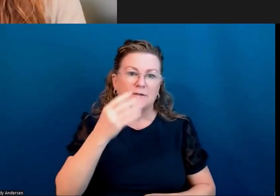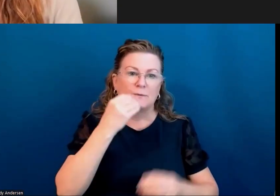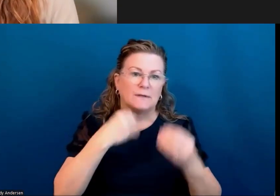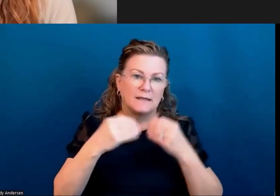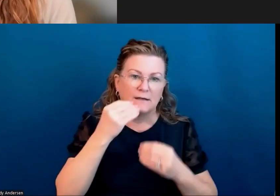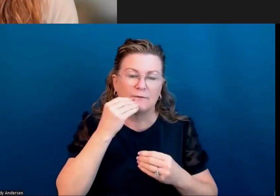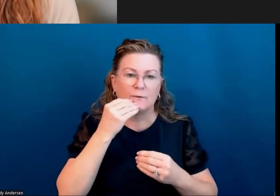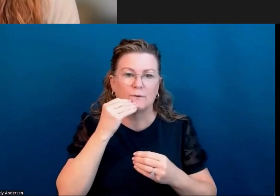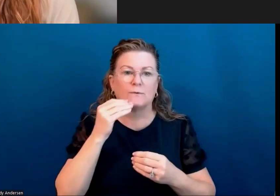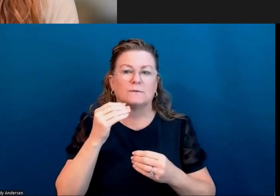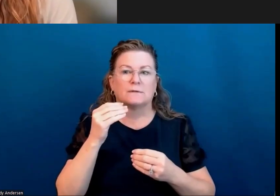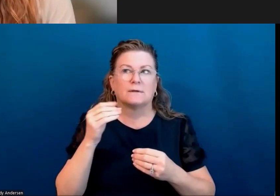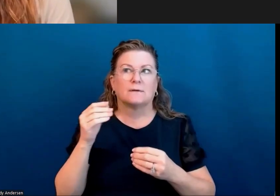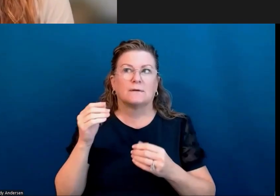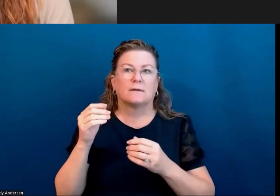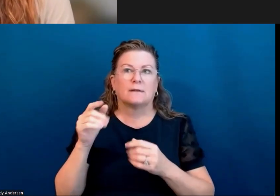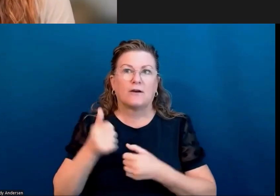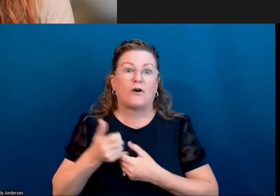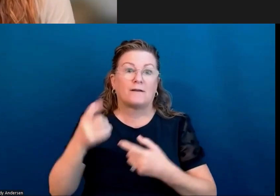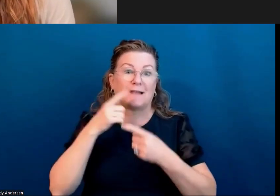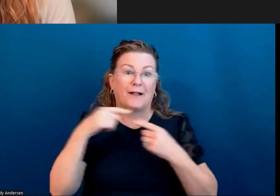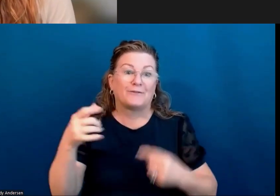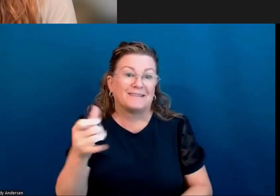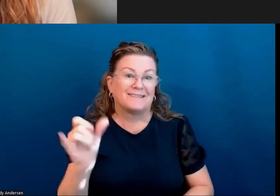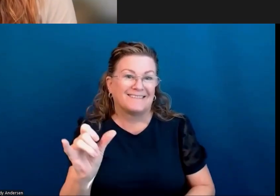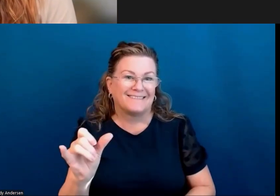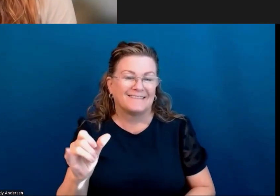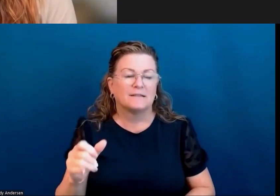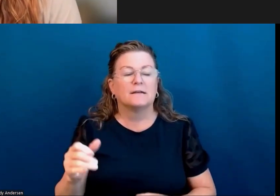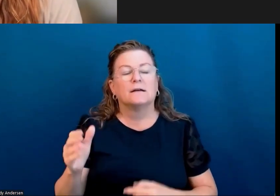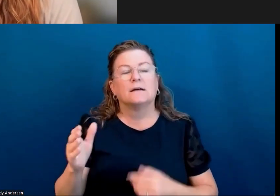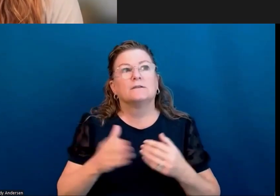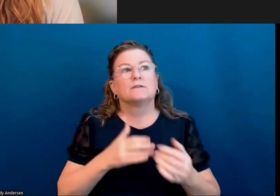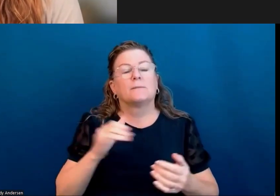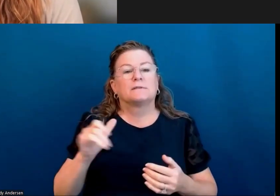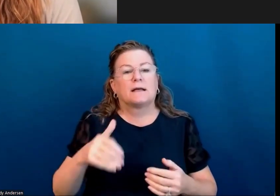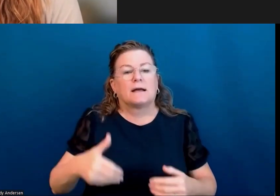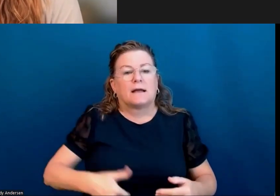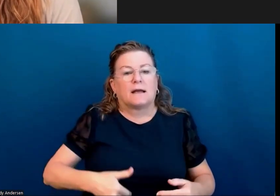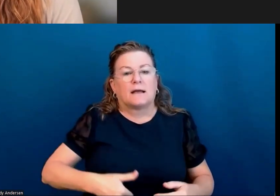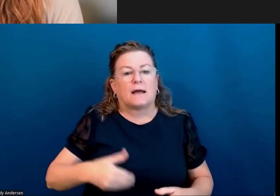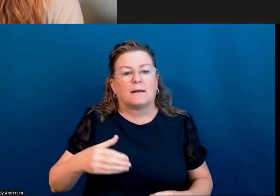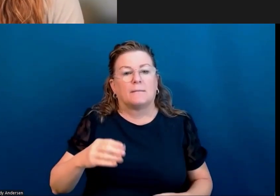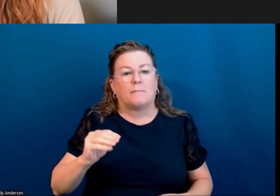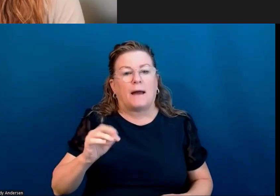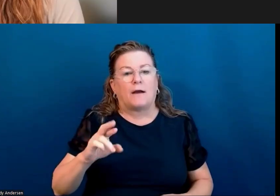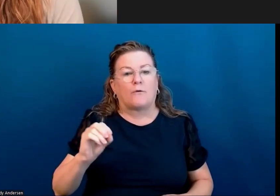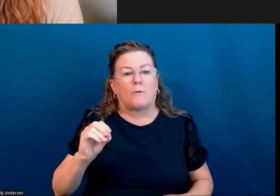allergic to. Still, it's almost like our gut microbiome, if we